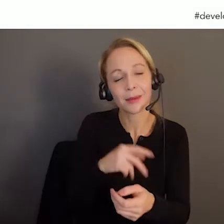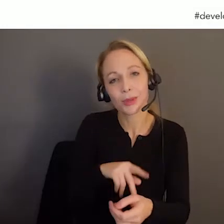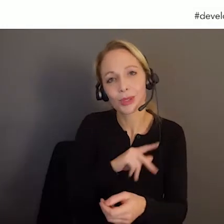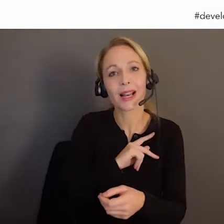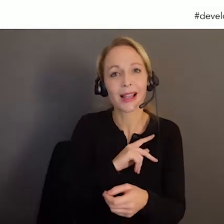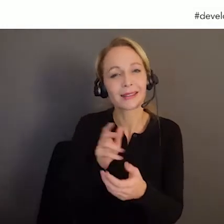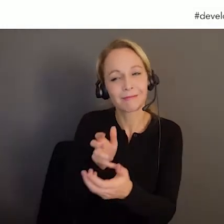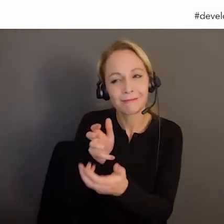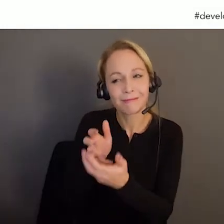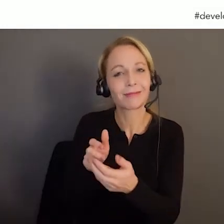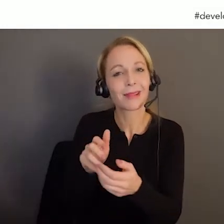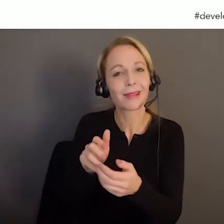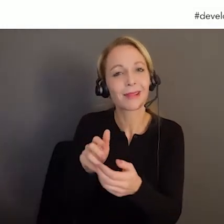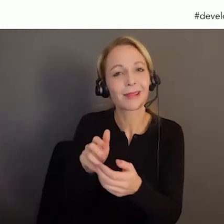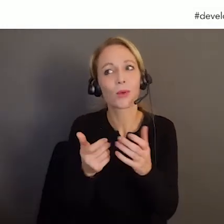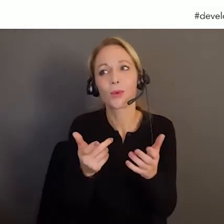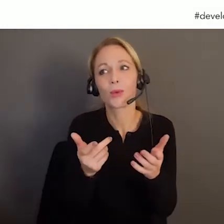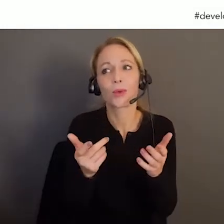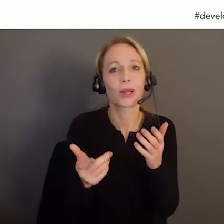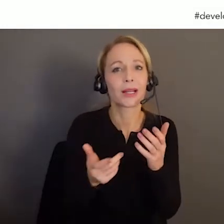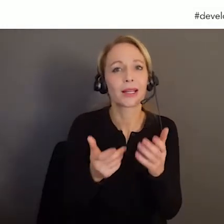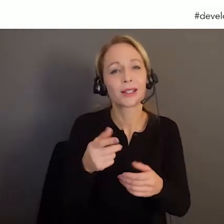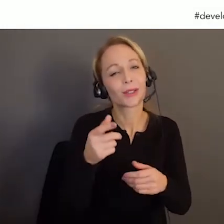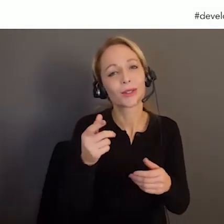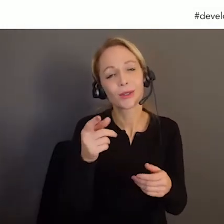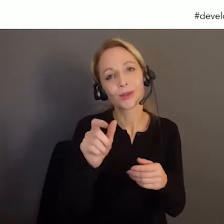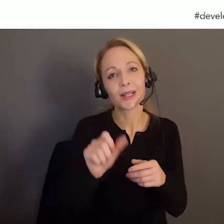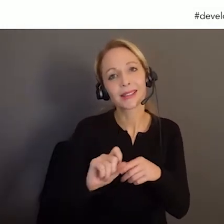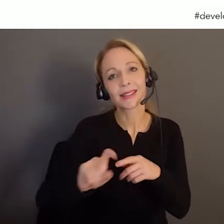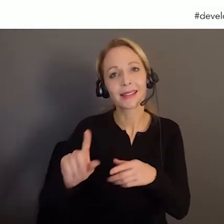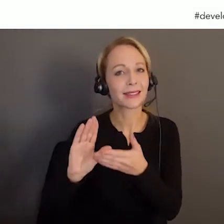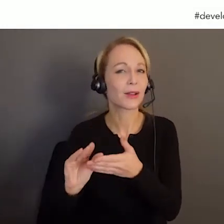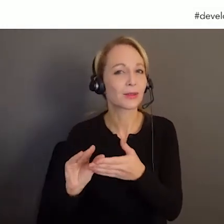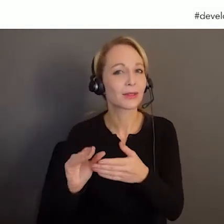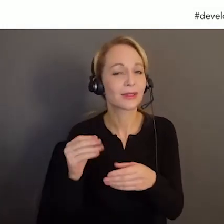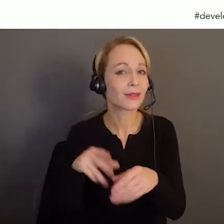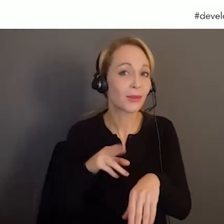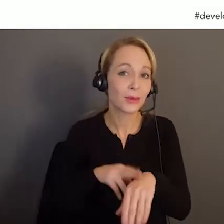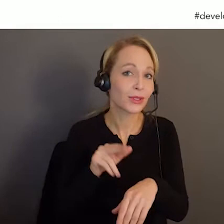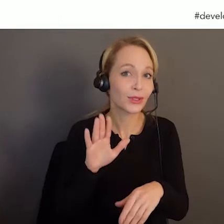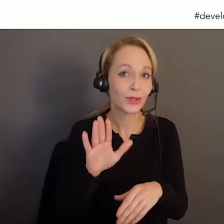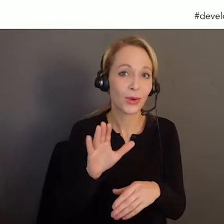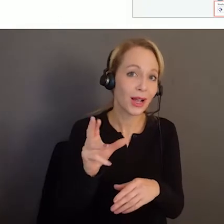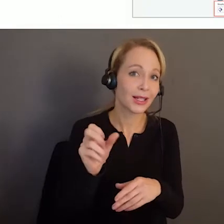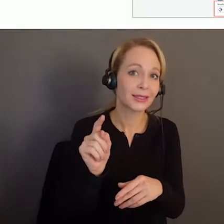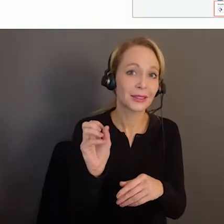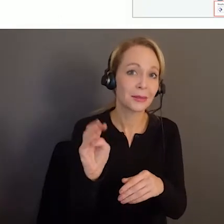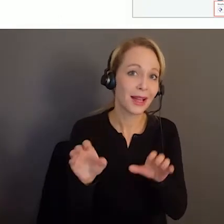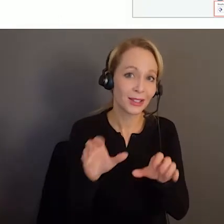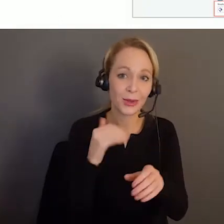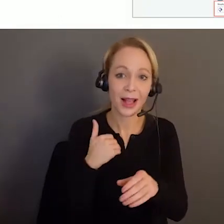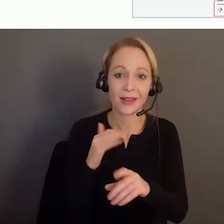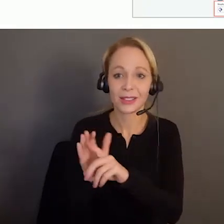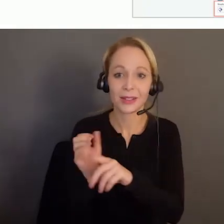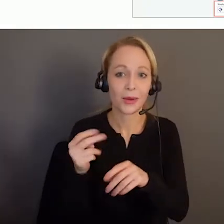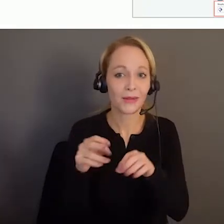HOW TO SEND DISCOUNTS AND YOUR CUSTOM ACTION WILL HAVE